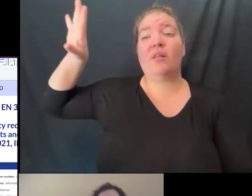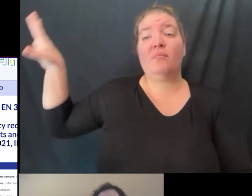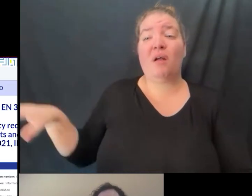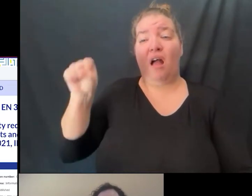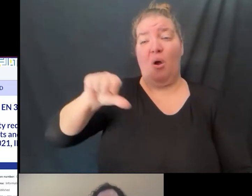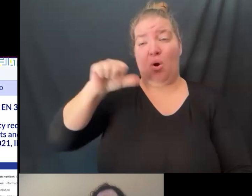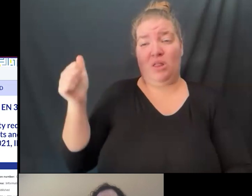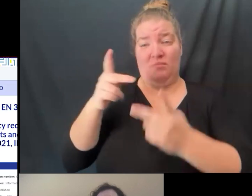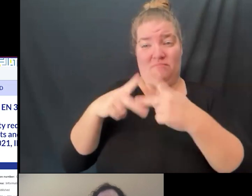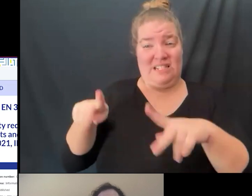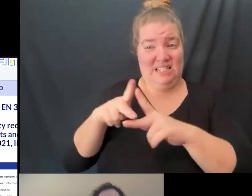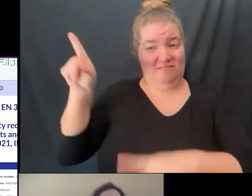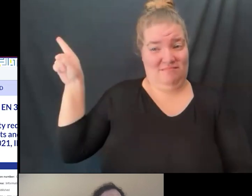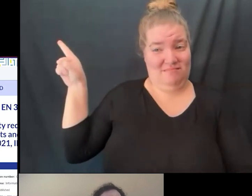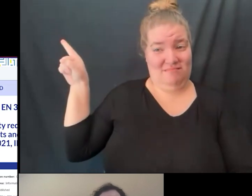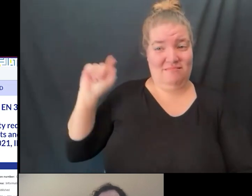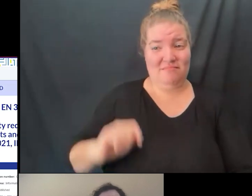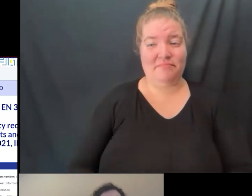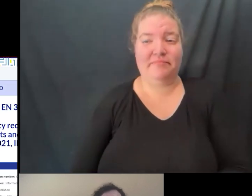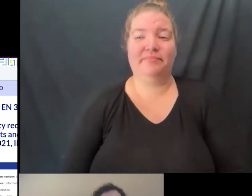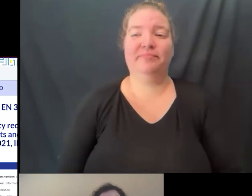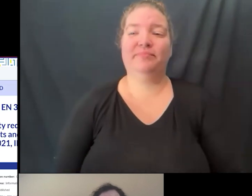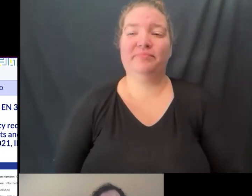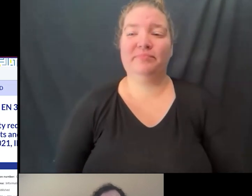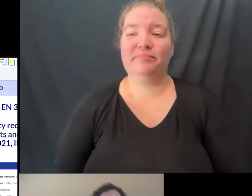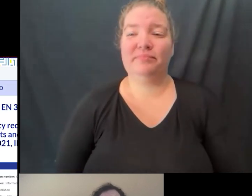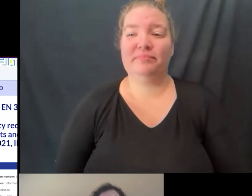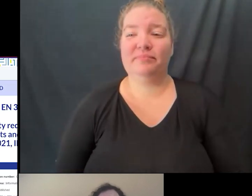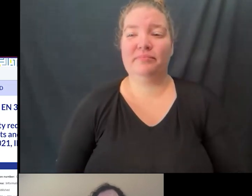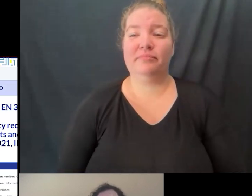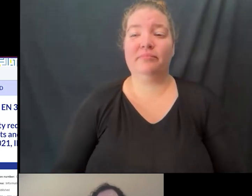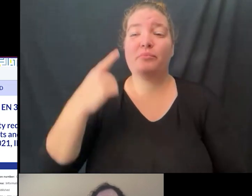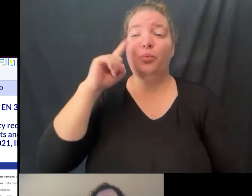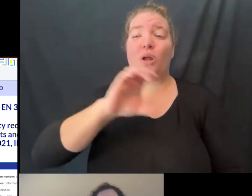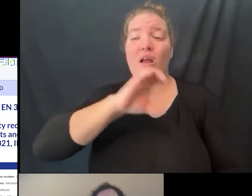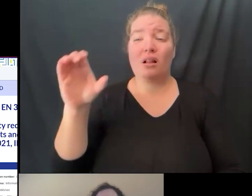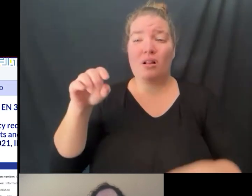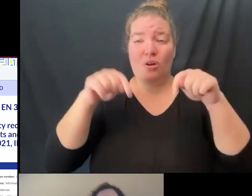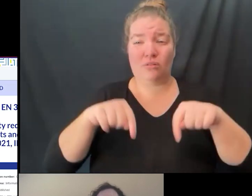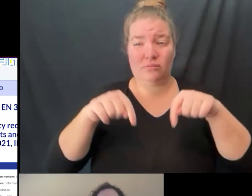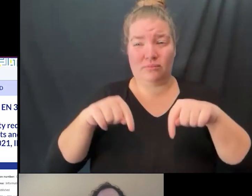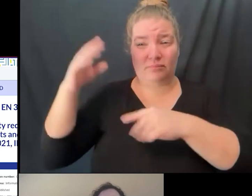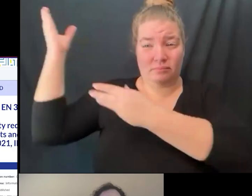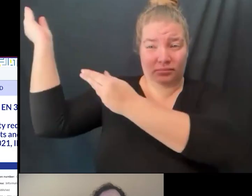which is used around the world. Now, we know how hard it is to say EN 301 549, so kindly,